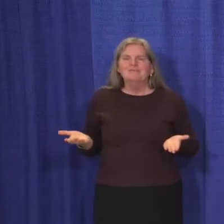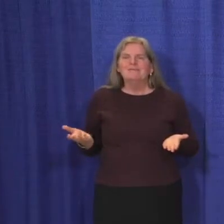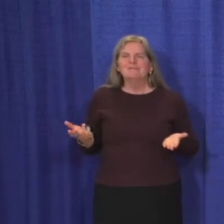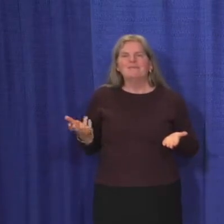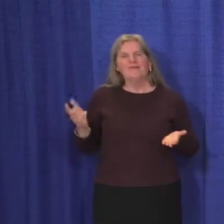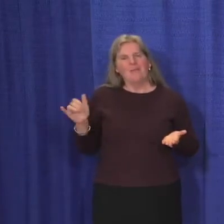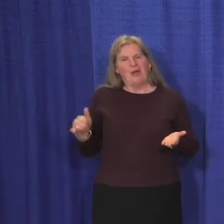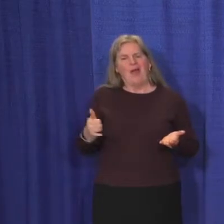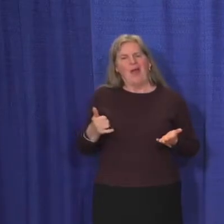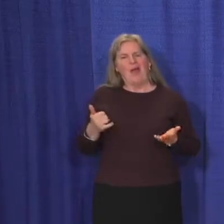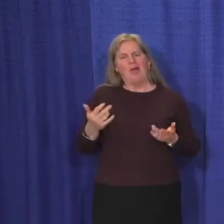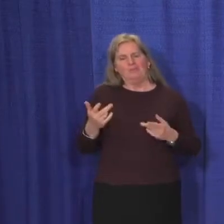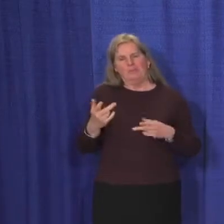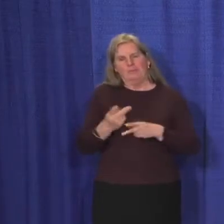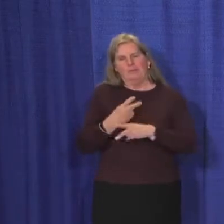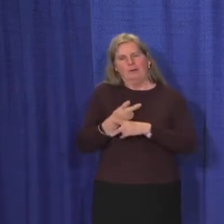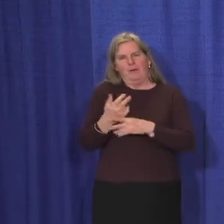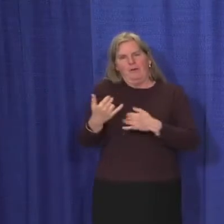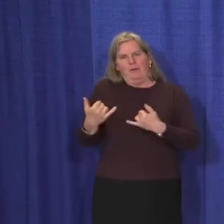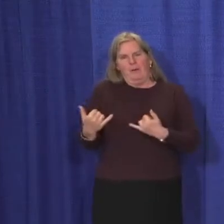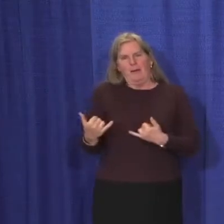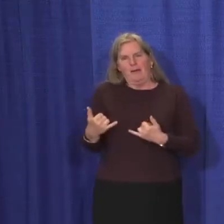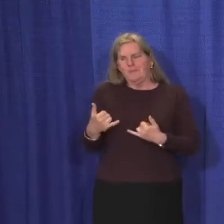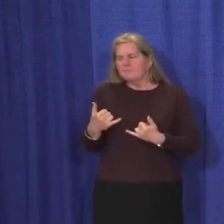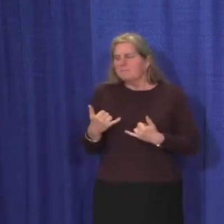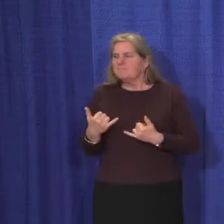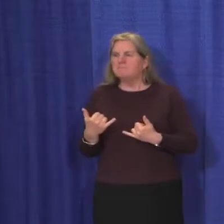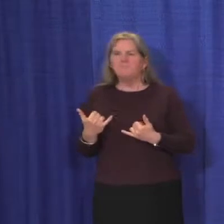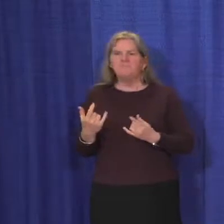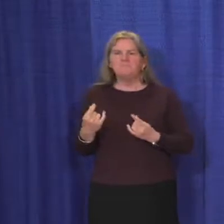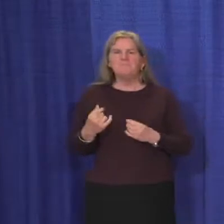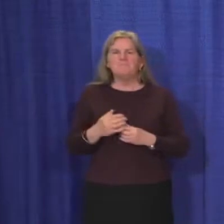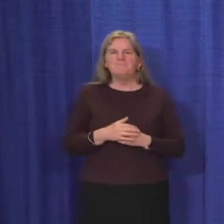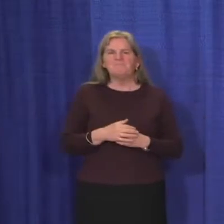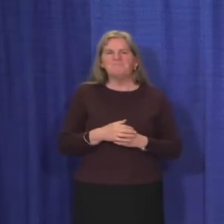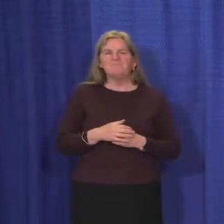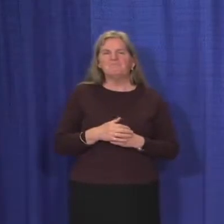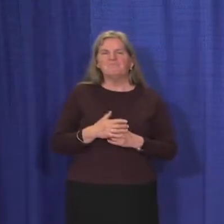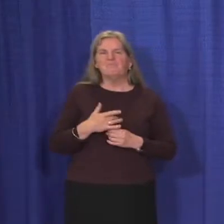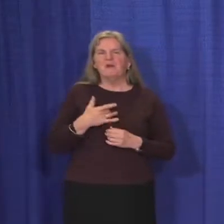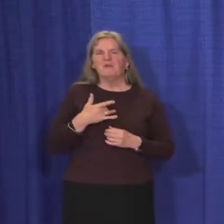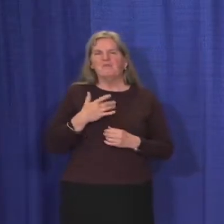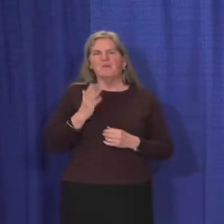details are still being worked out and I'm pretty confident